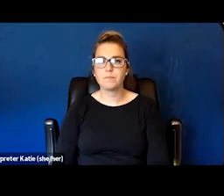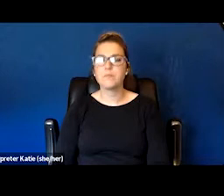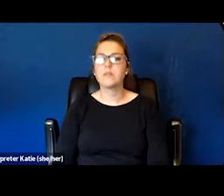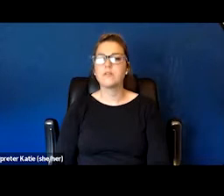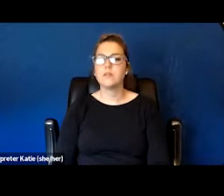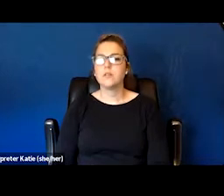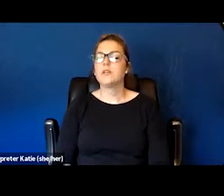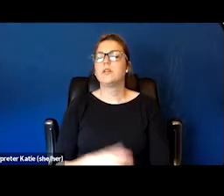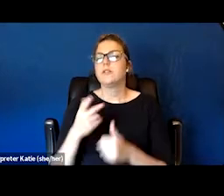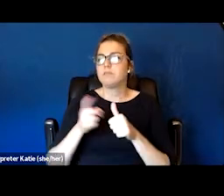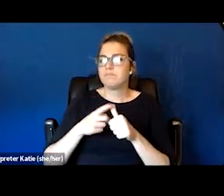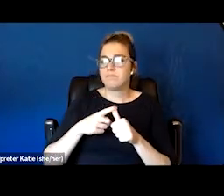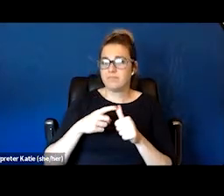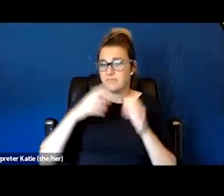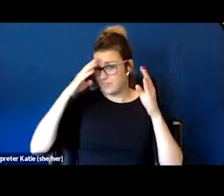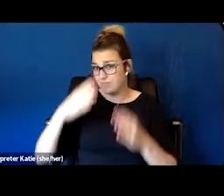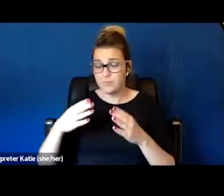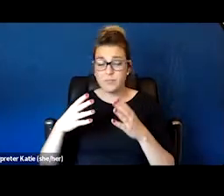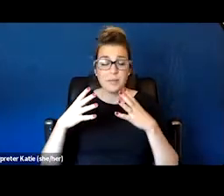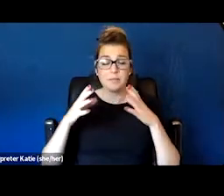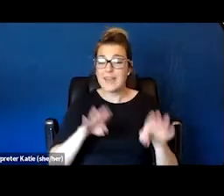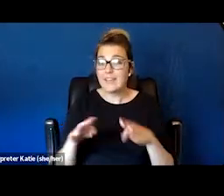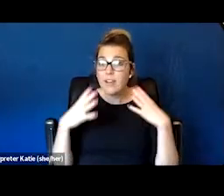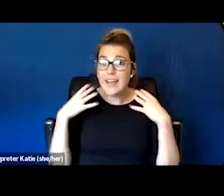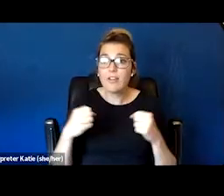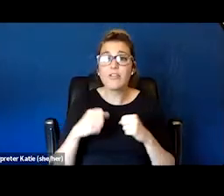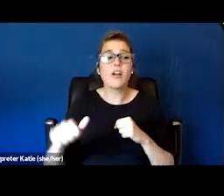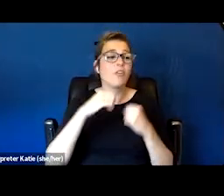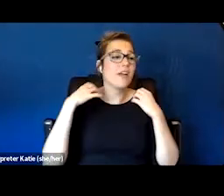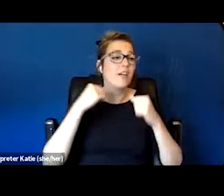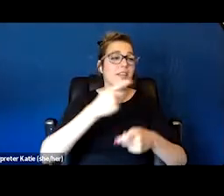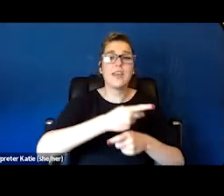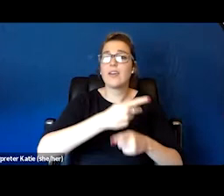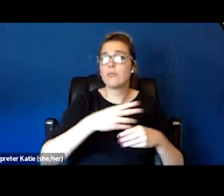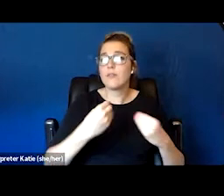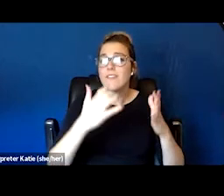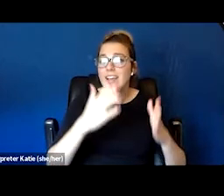especially behavioral health and other healthcare providers, knowing how to connect folks they're working with